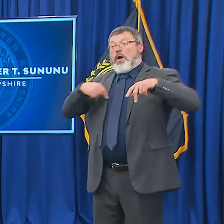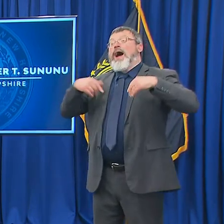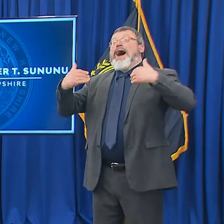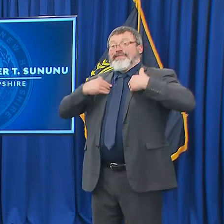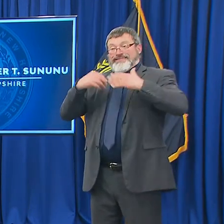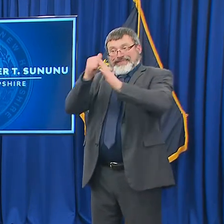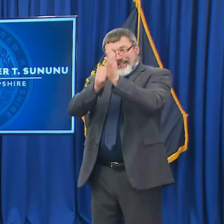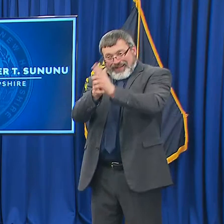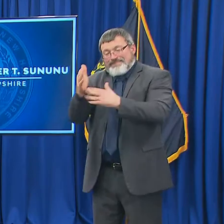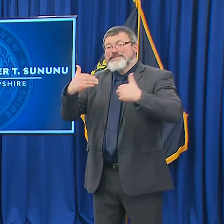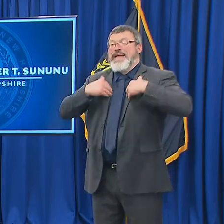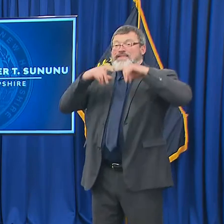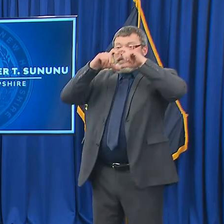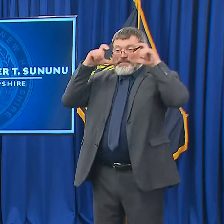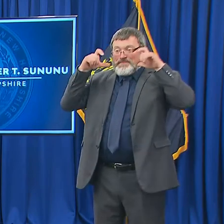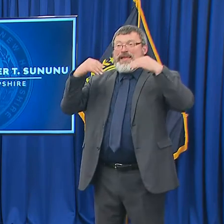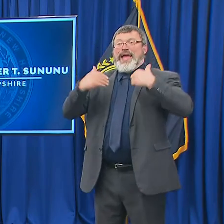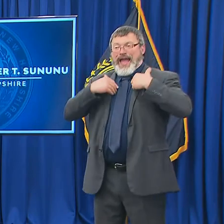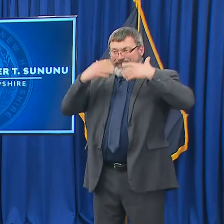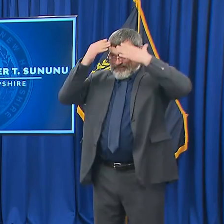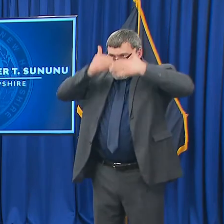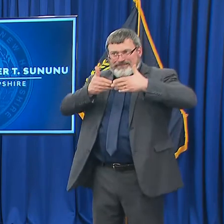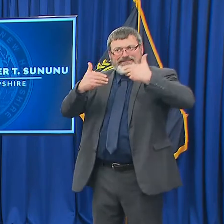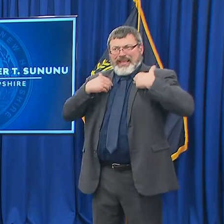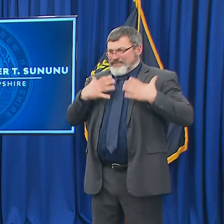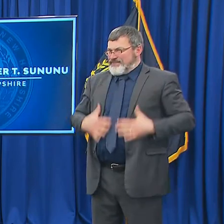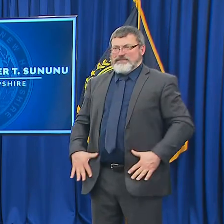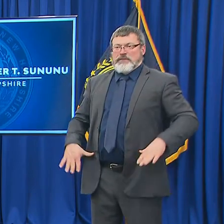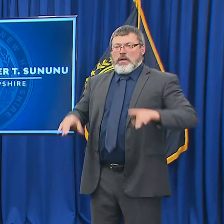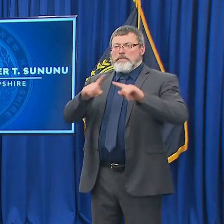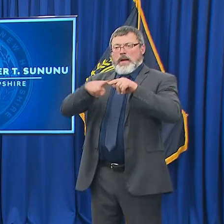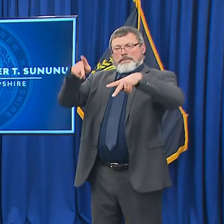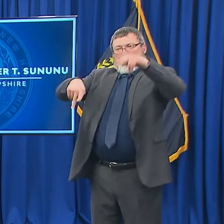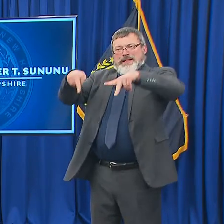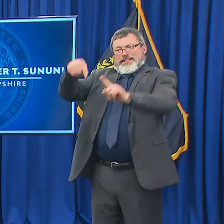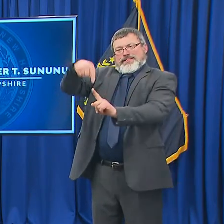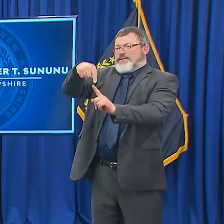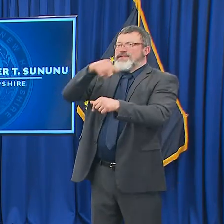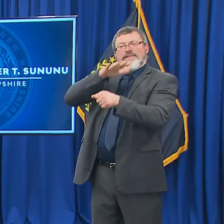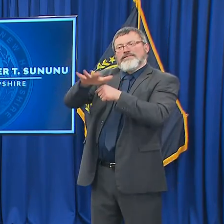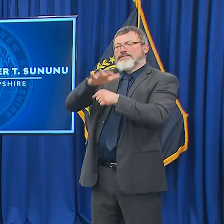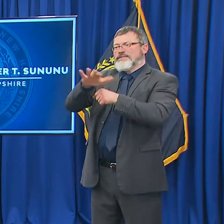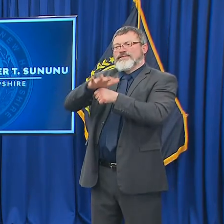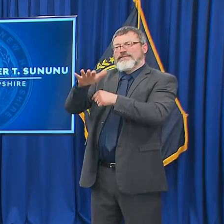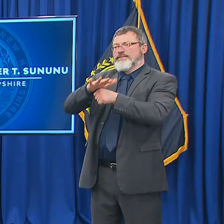the sheer number of outbreaks in Manchester right inquest County, we have one nursing home that is in critical staffing